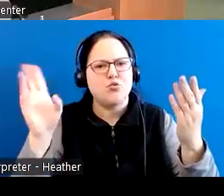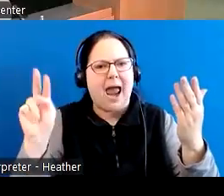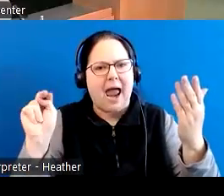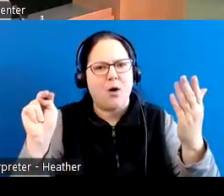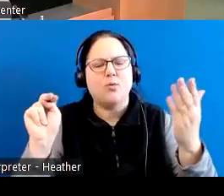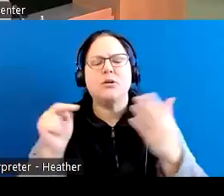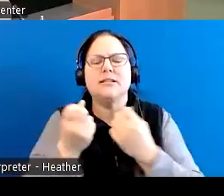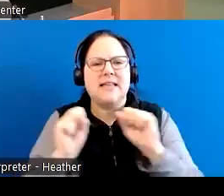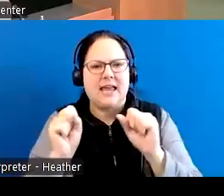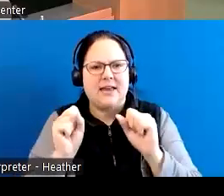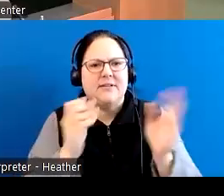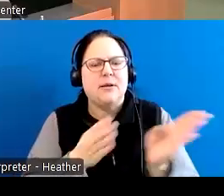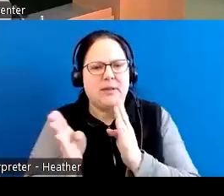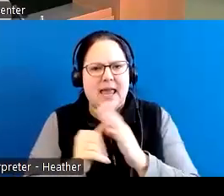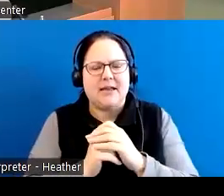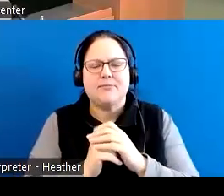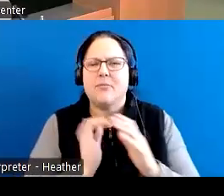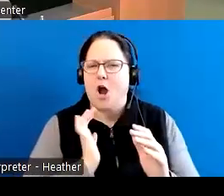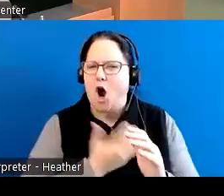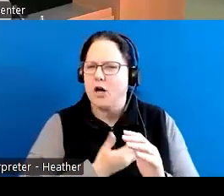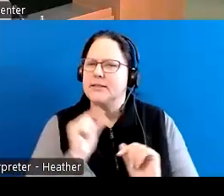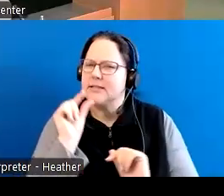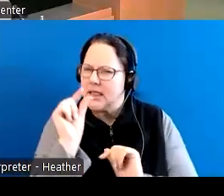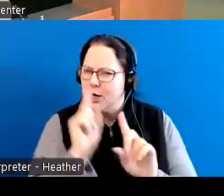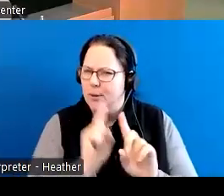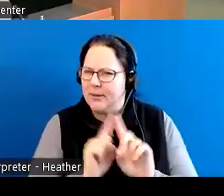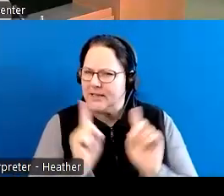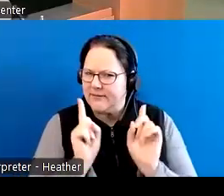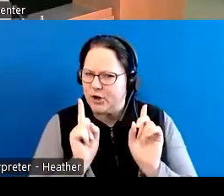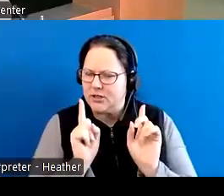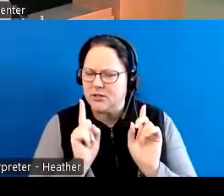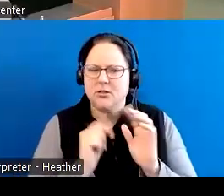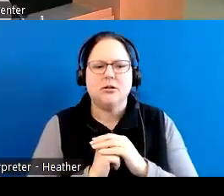um do something a little bit different. Um all of the information that's in this